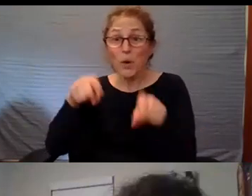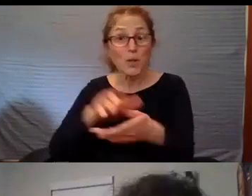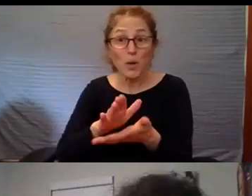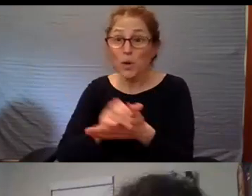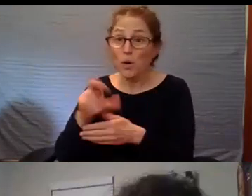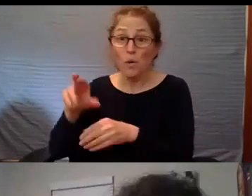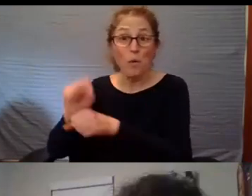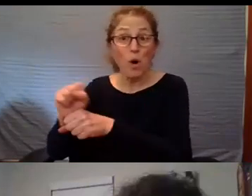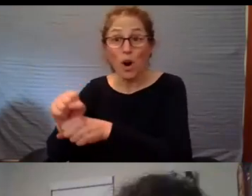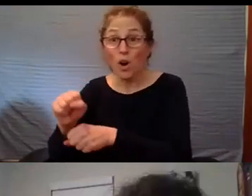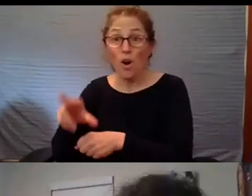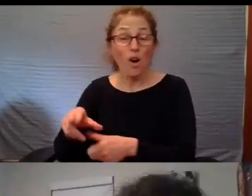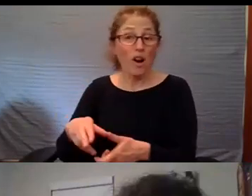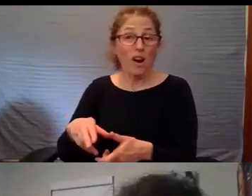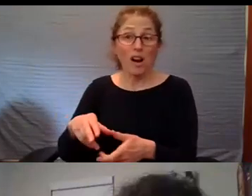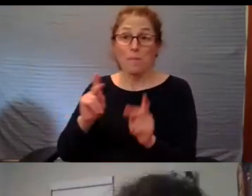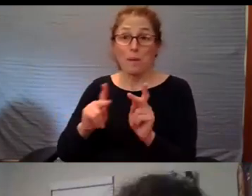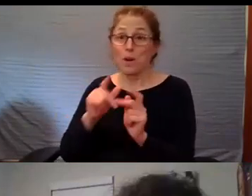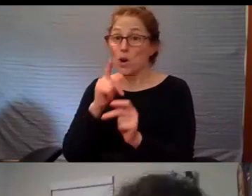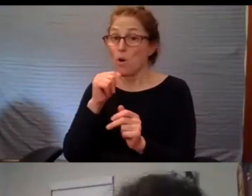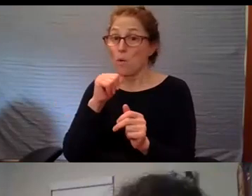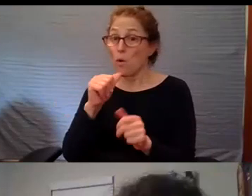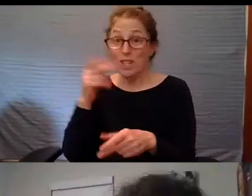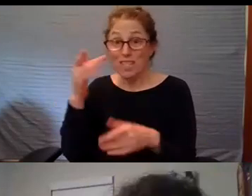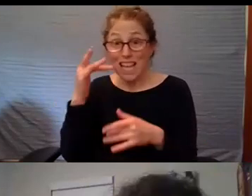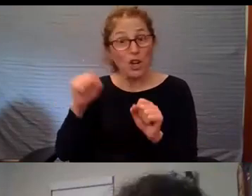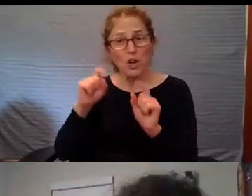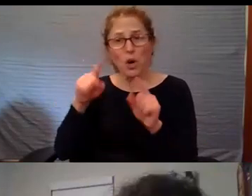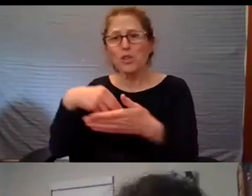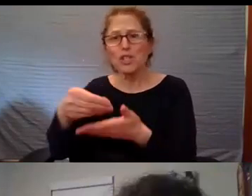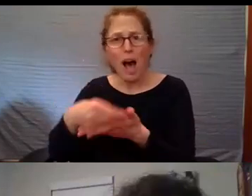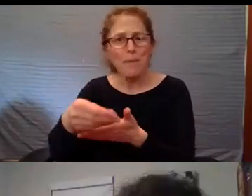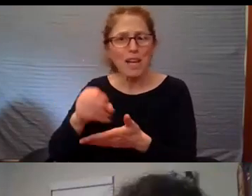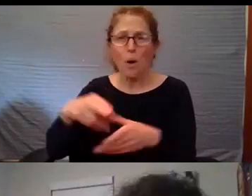who weren't immunocompromised could be out shopping or partying, and if we had a better